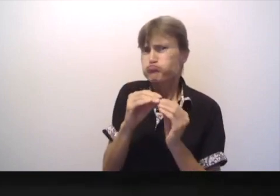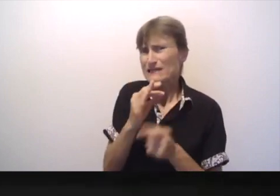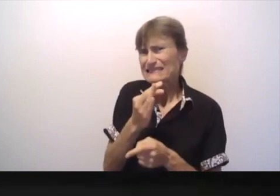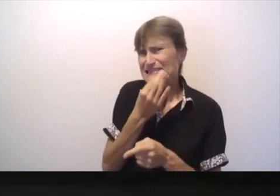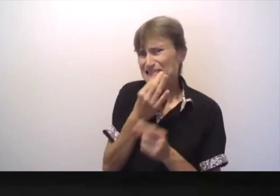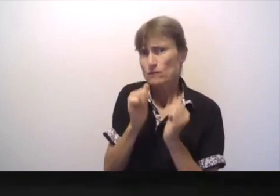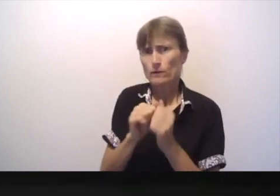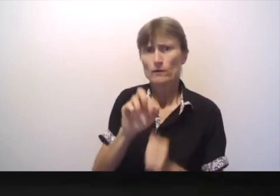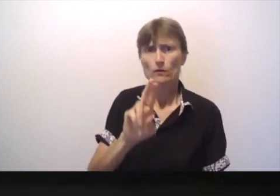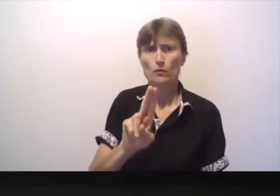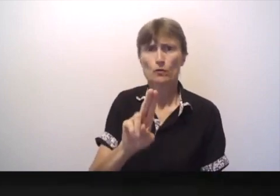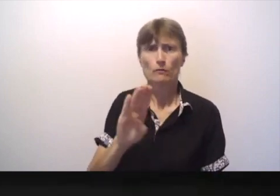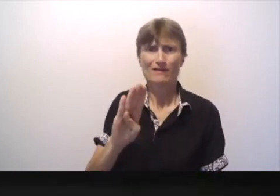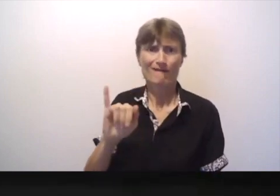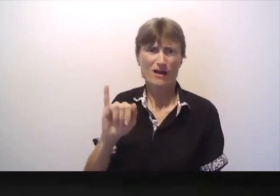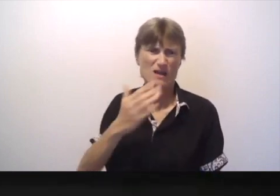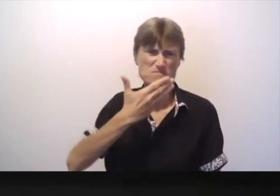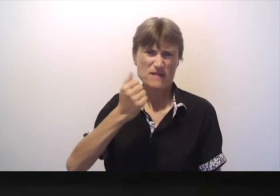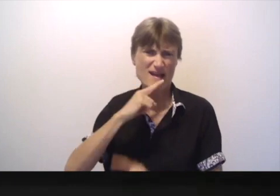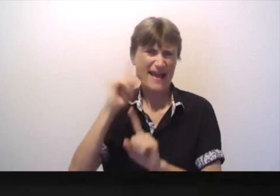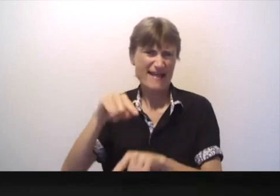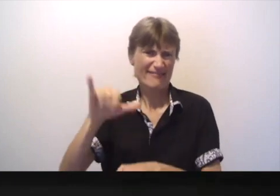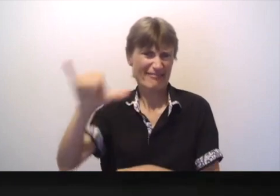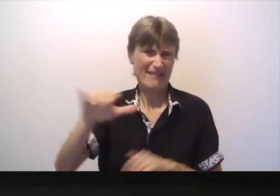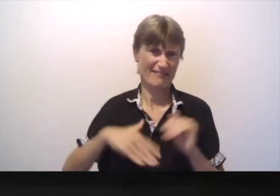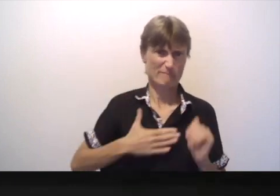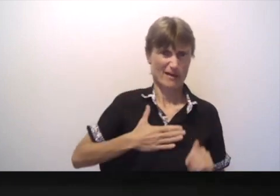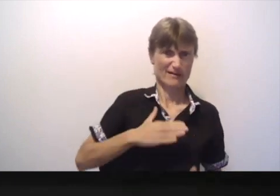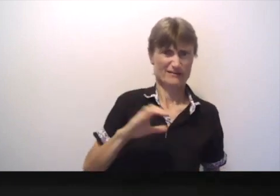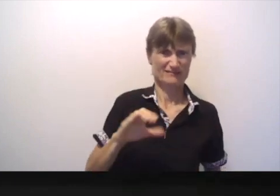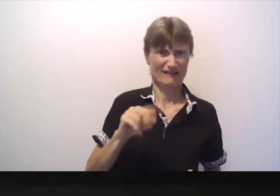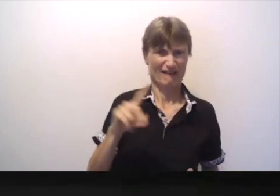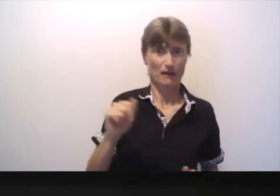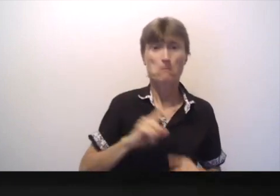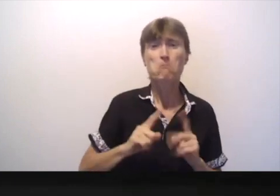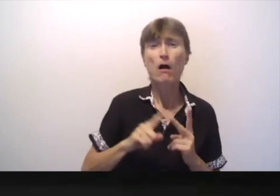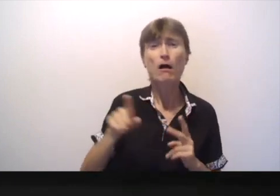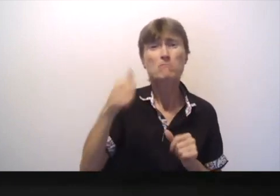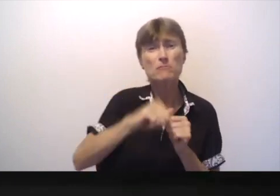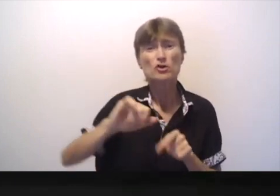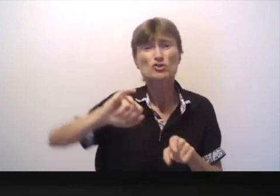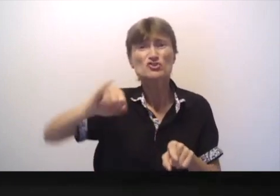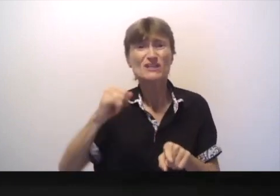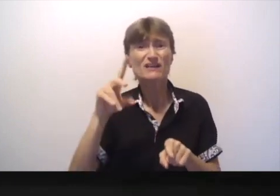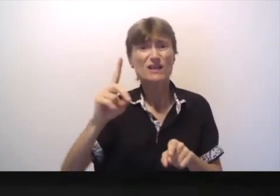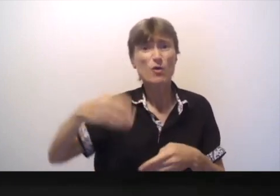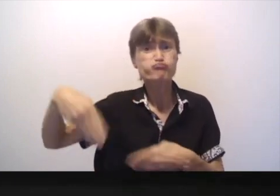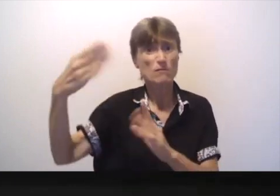uh should probably answer this but i would say that uh you know to jd's point earlier when we designed from the margins we designed